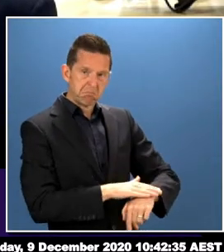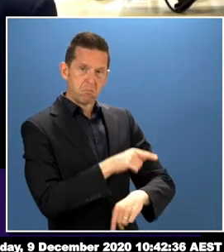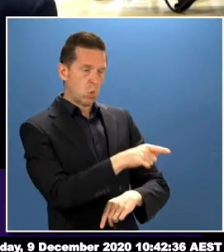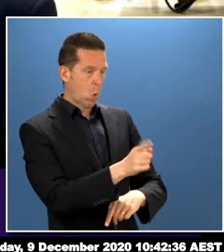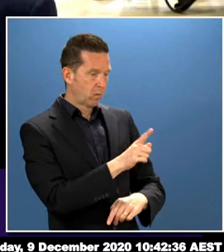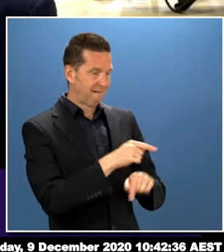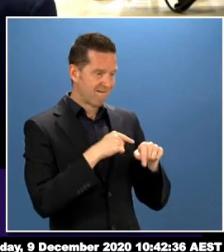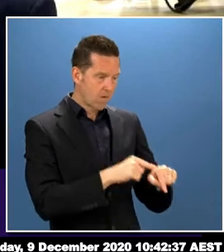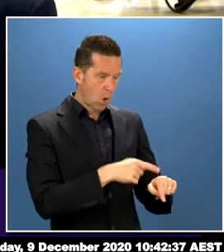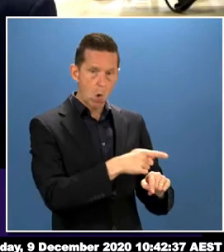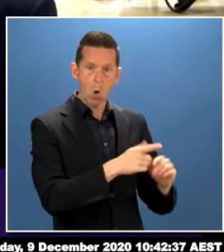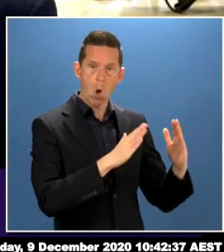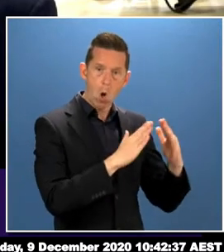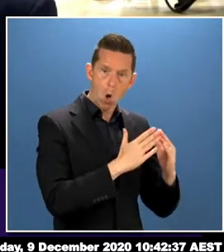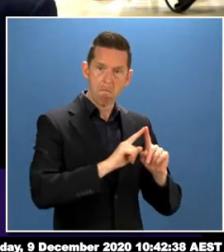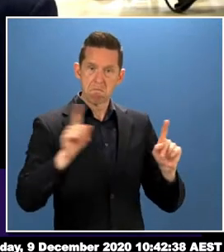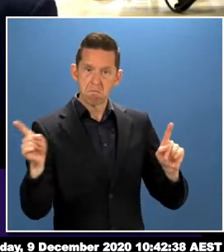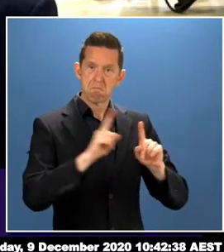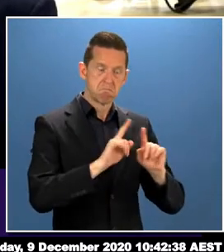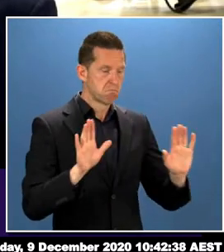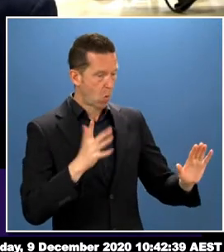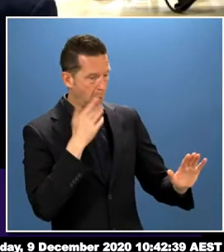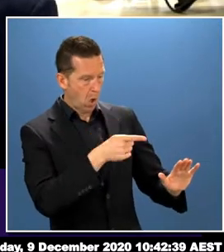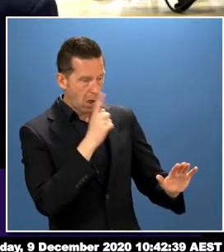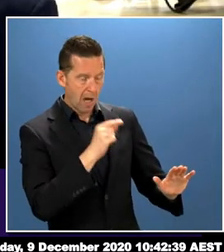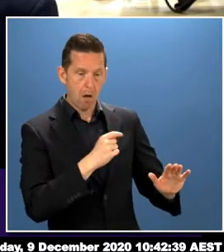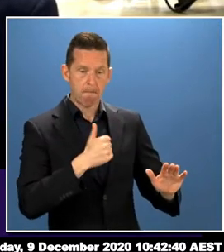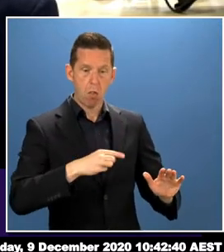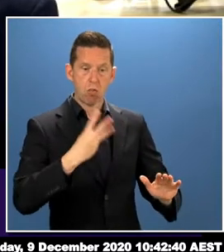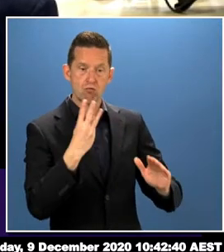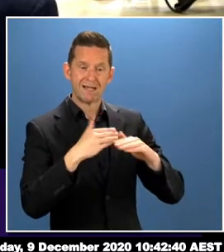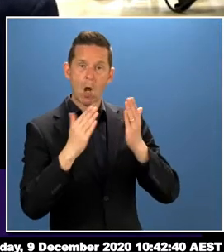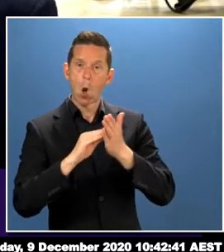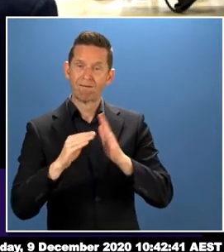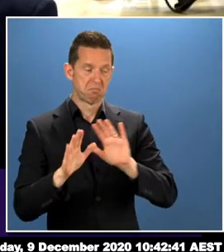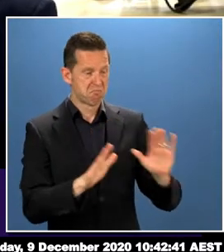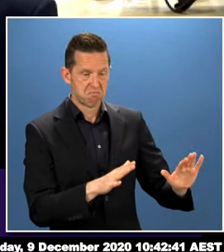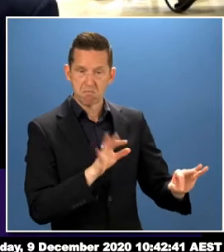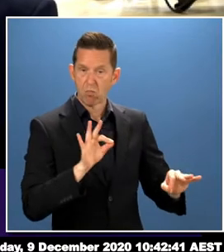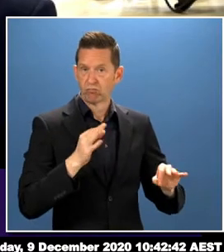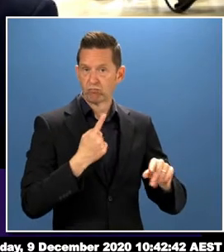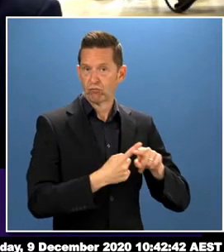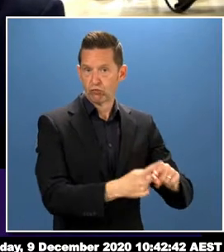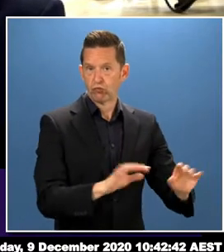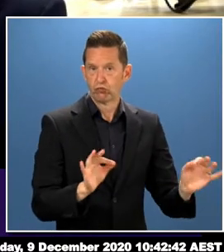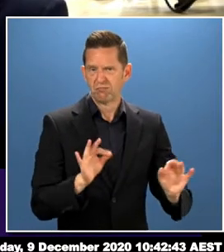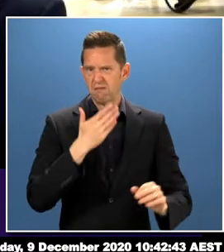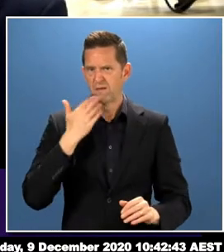us in the loop but whenever you can make it in three days that would be great but no pressure. And you said to build up again.